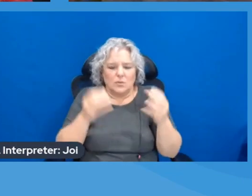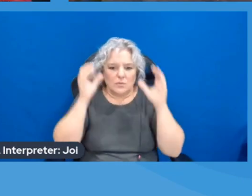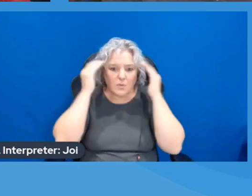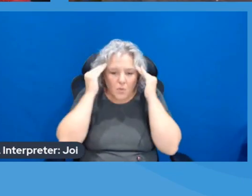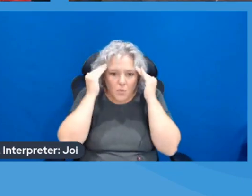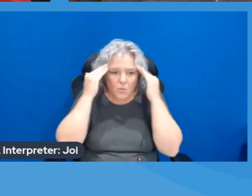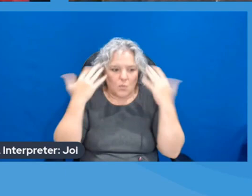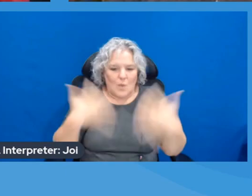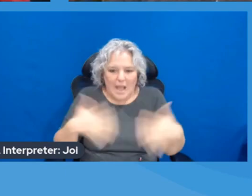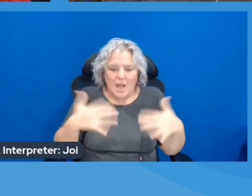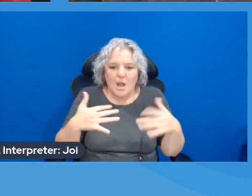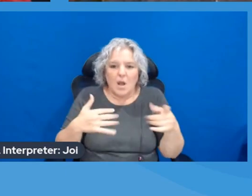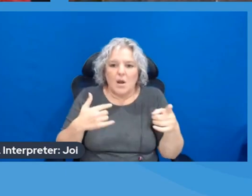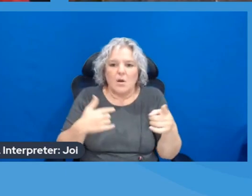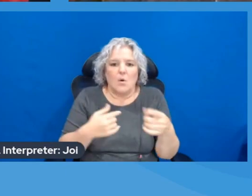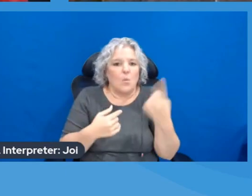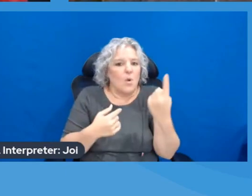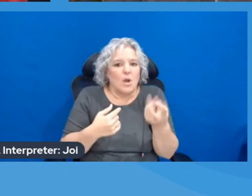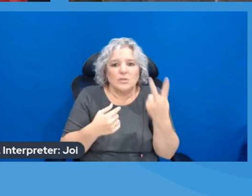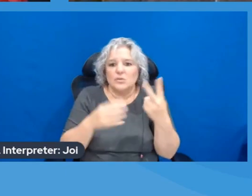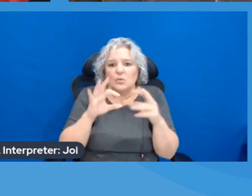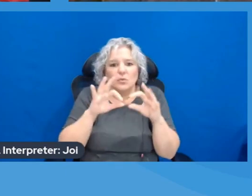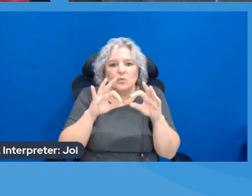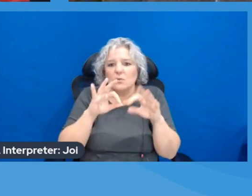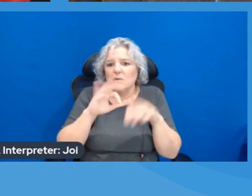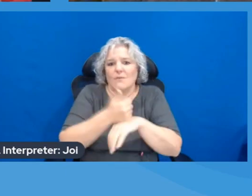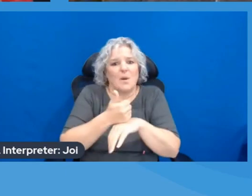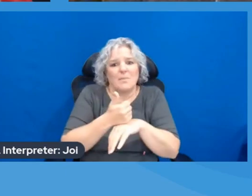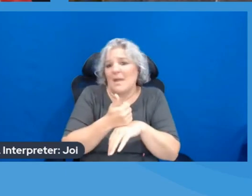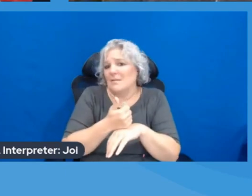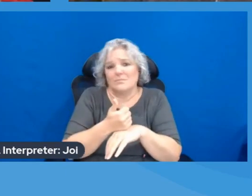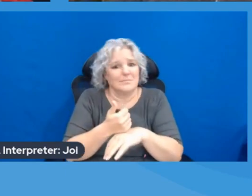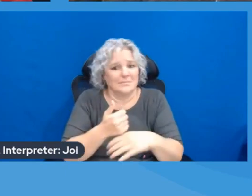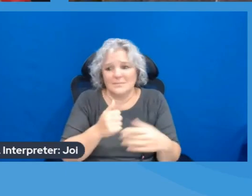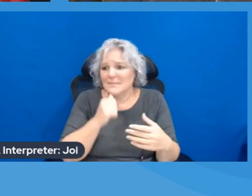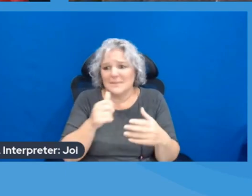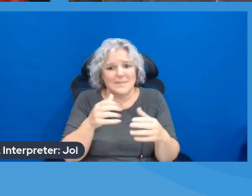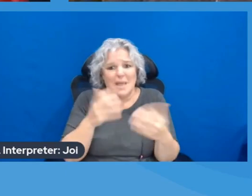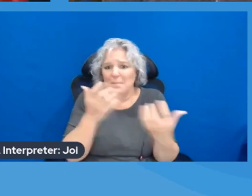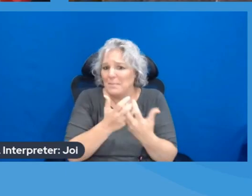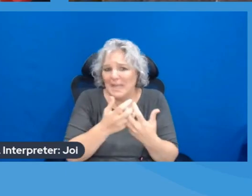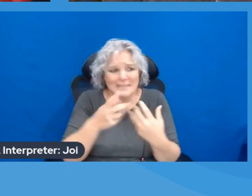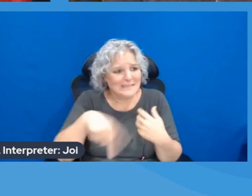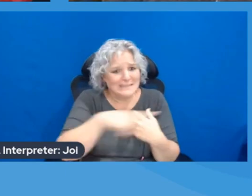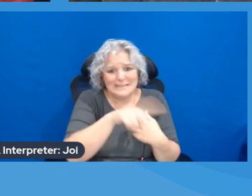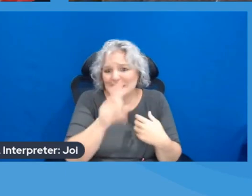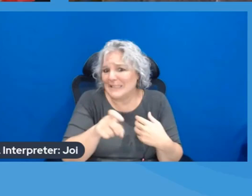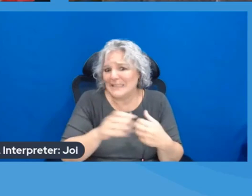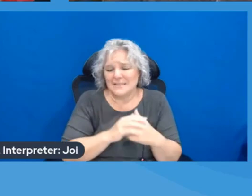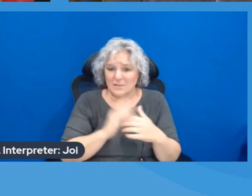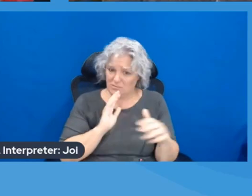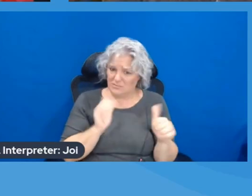one or two formats do not fit all and certainly do not meet the needs of all. And we were really challenged to build better